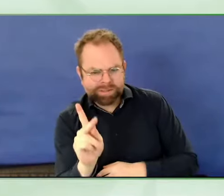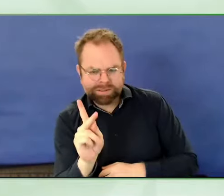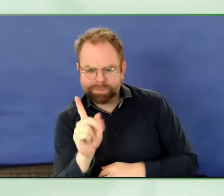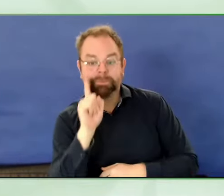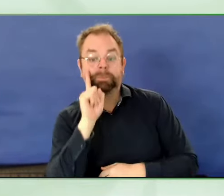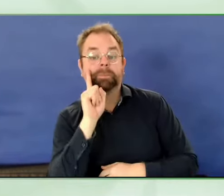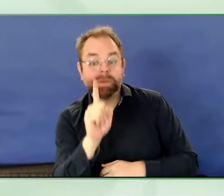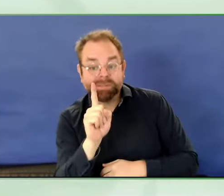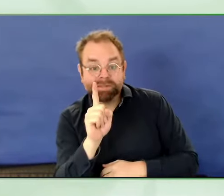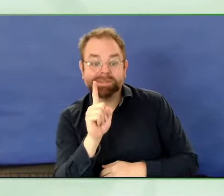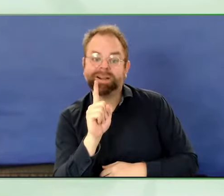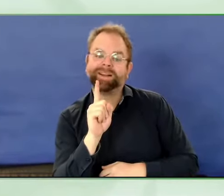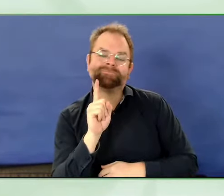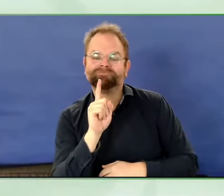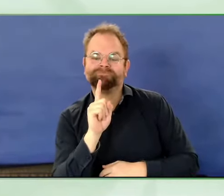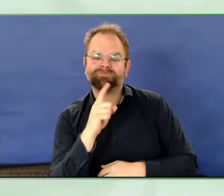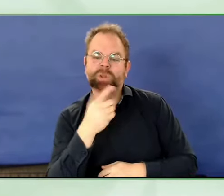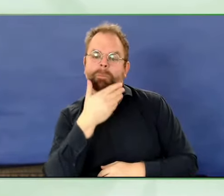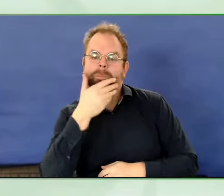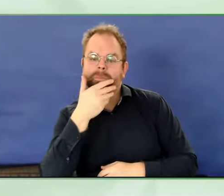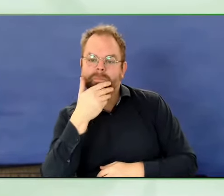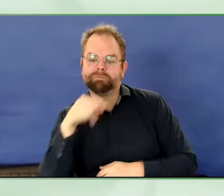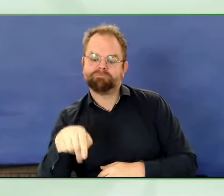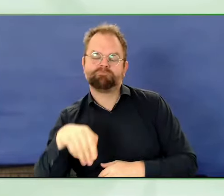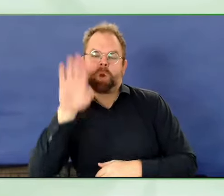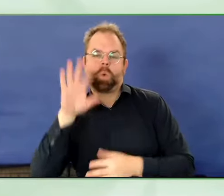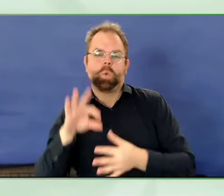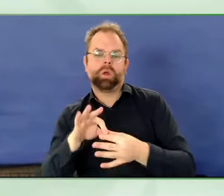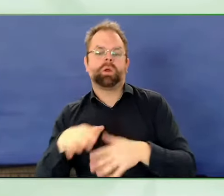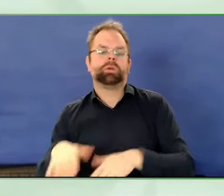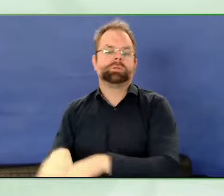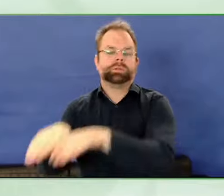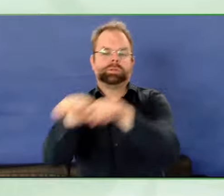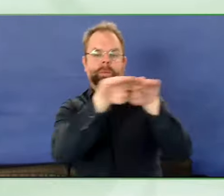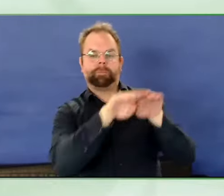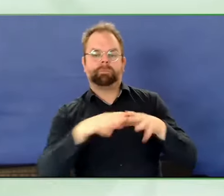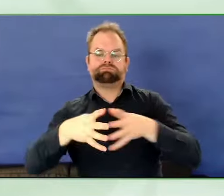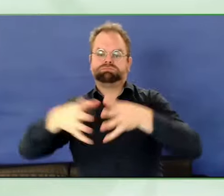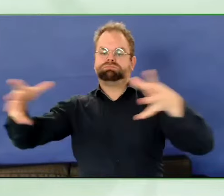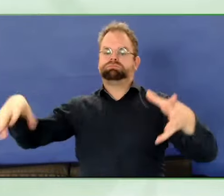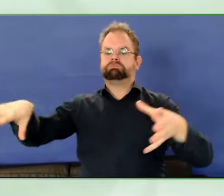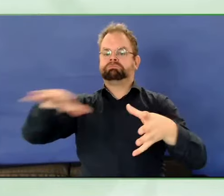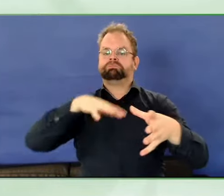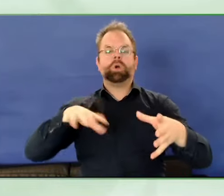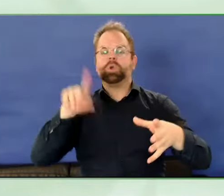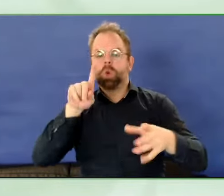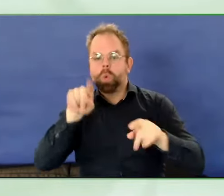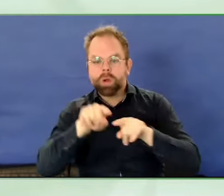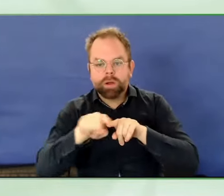And we've gone a little further, our communities are made up of about 50+ percent members have